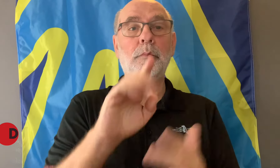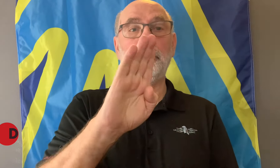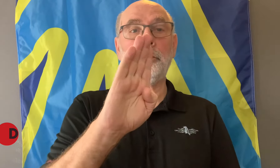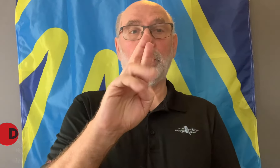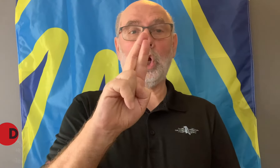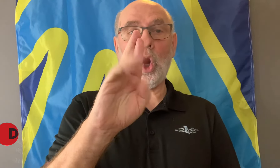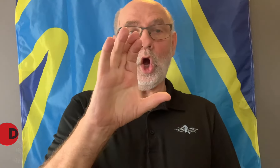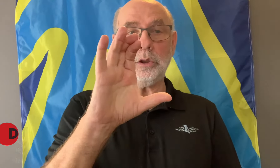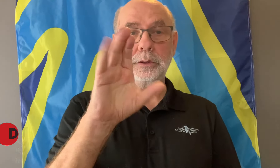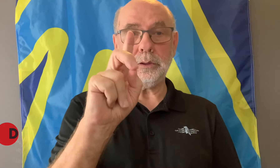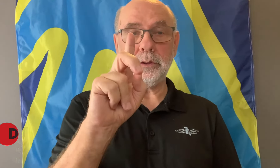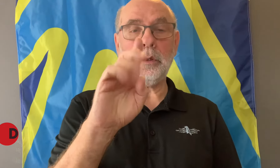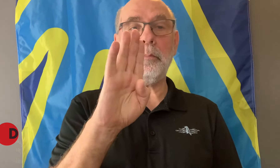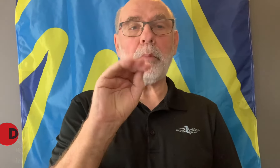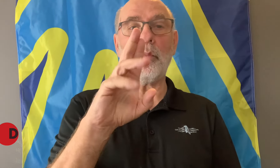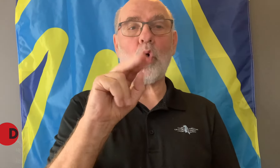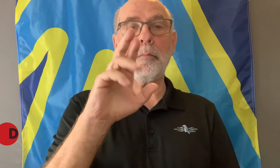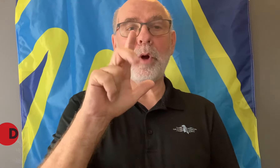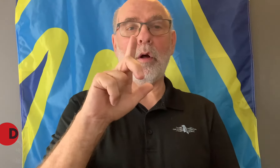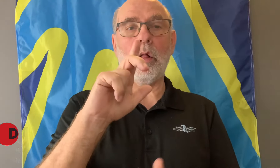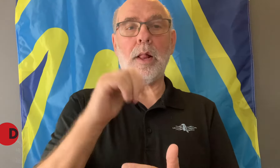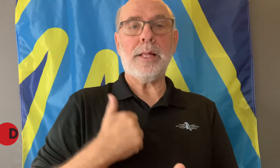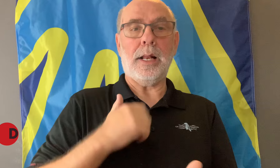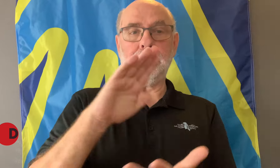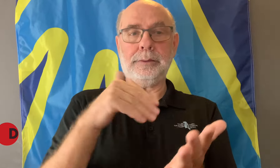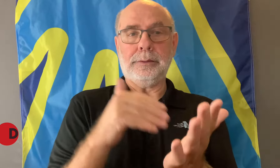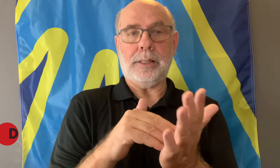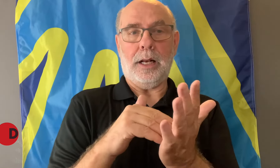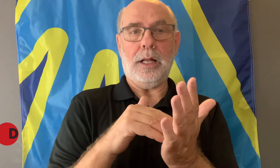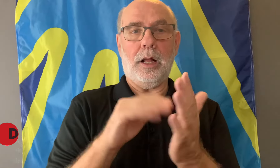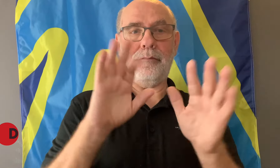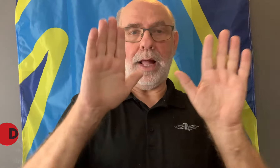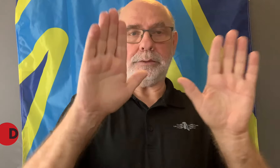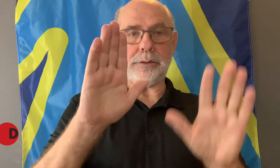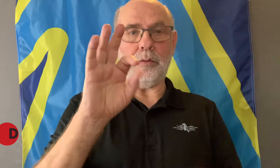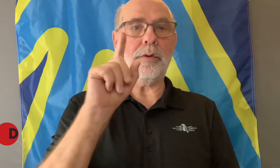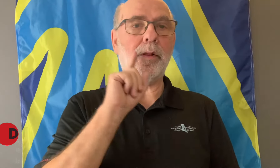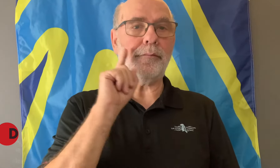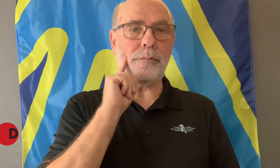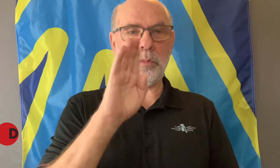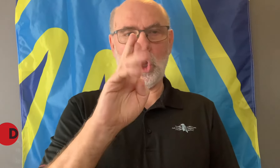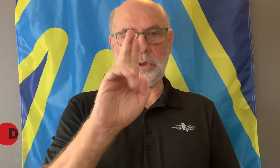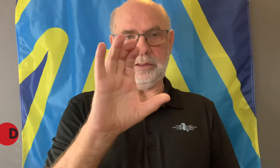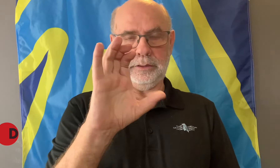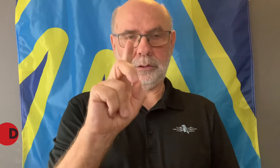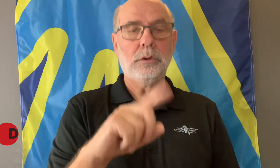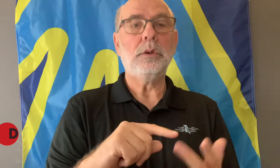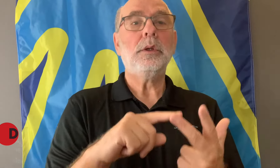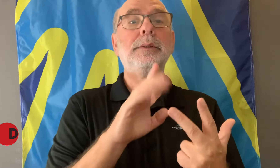BRCEED - Bob Rumball Canadian Center of Excellence for the Deaf,